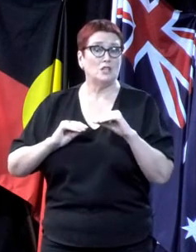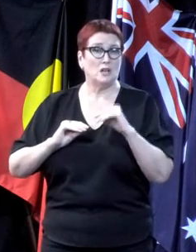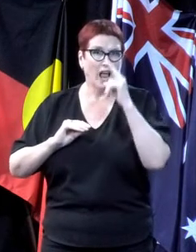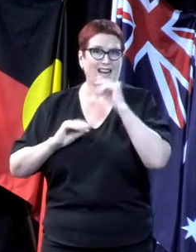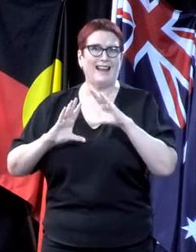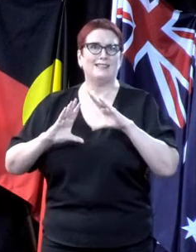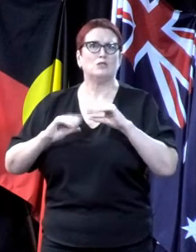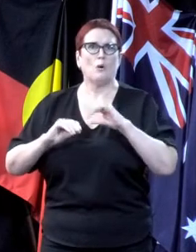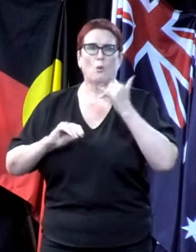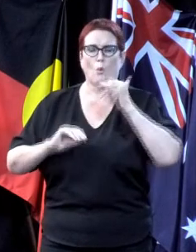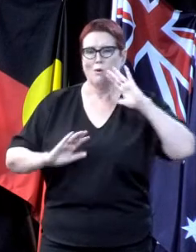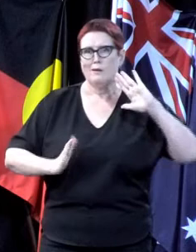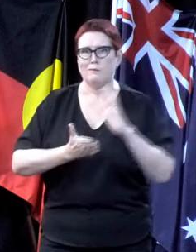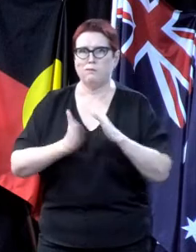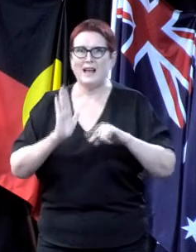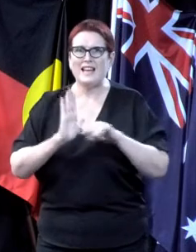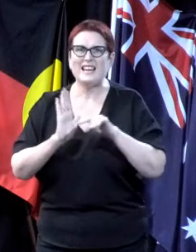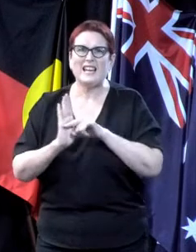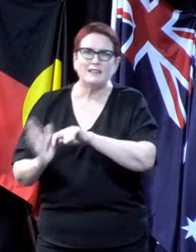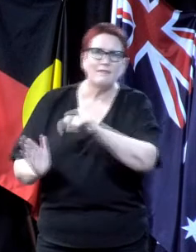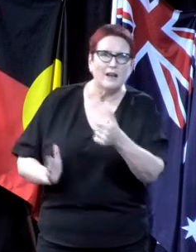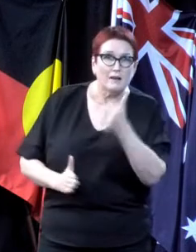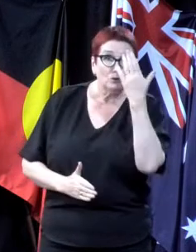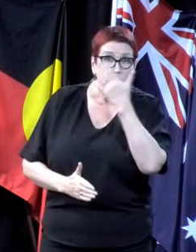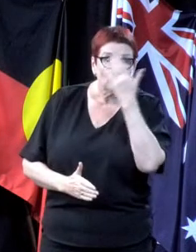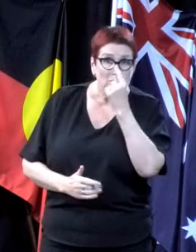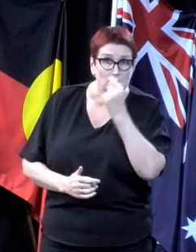I think the role of inclusive education promotes